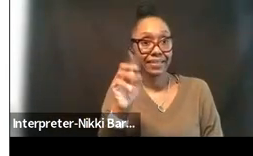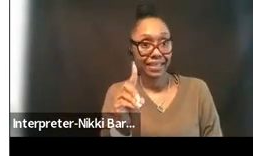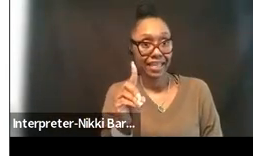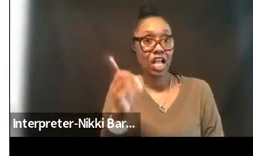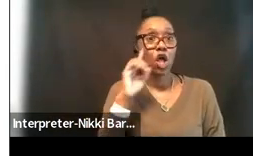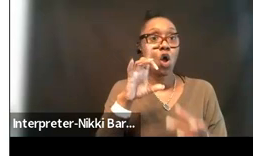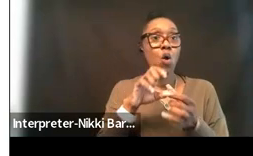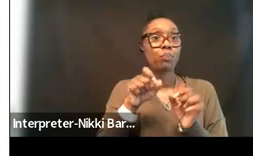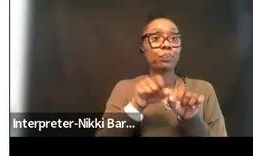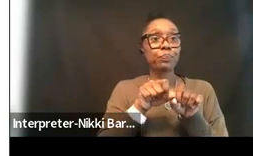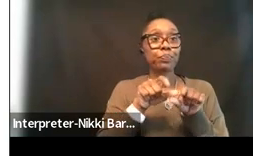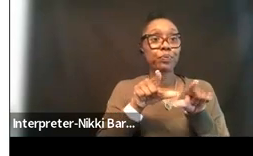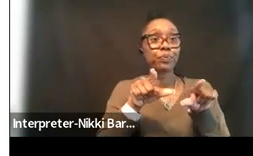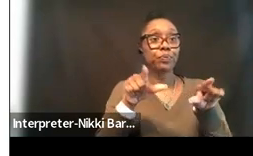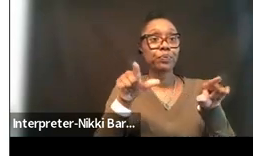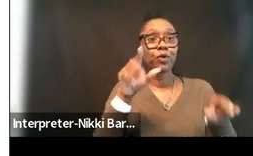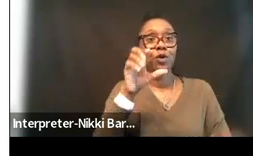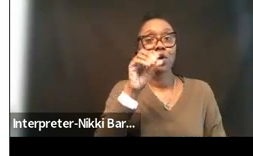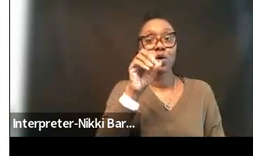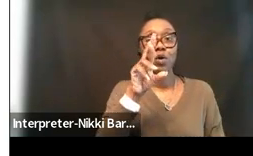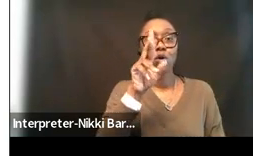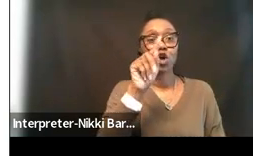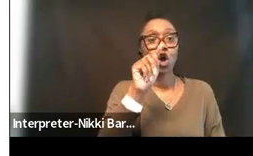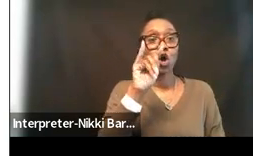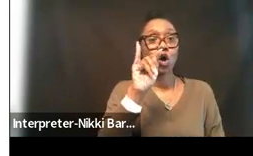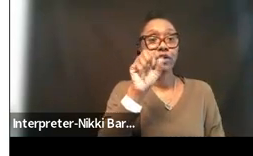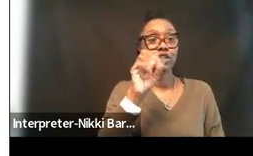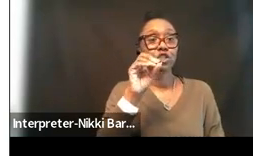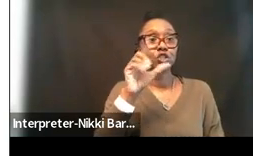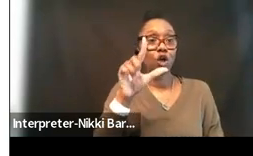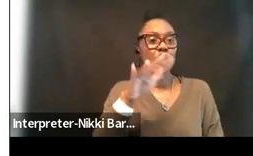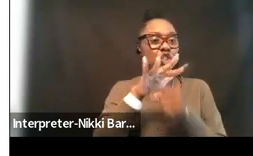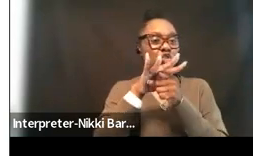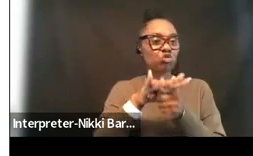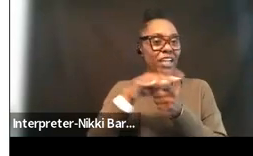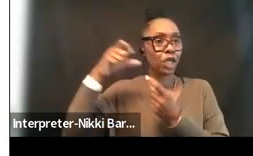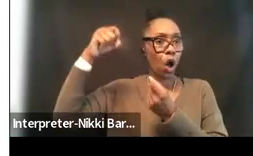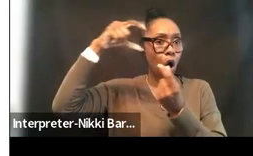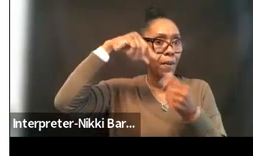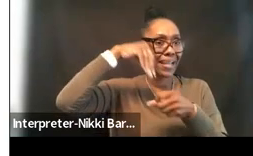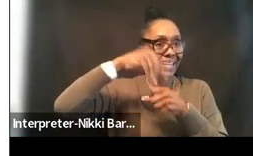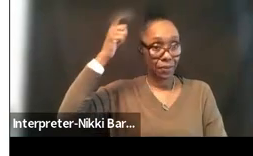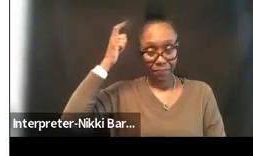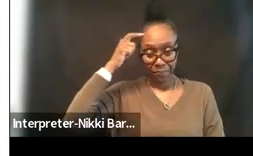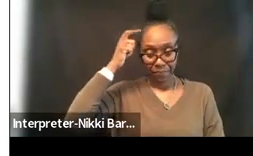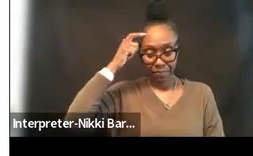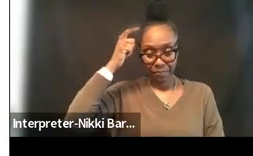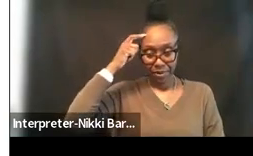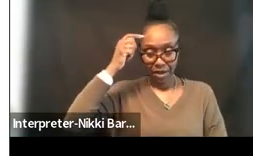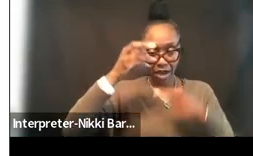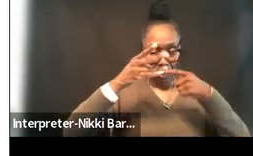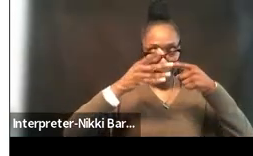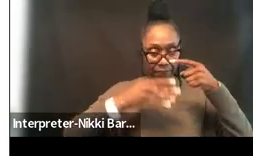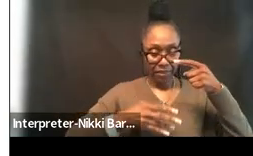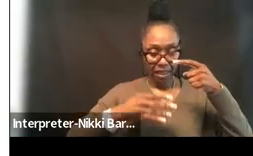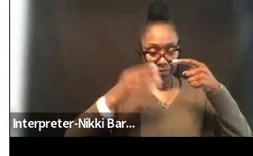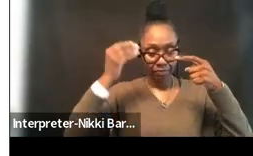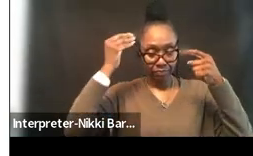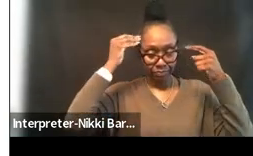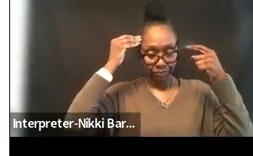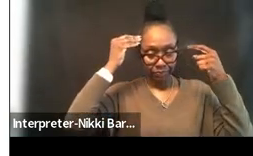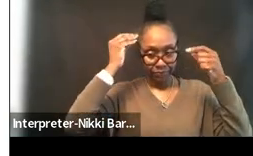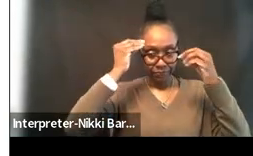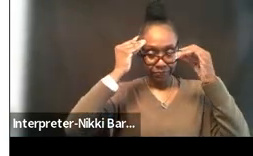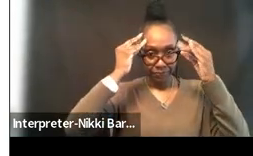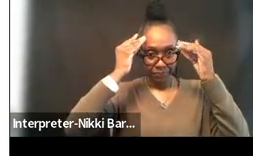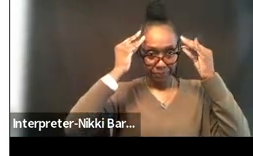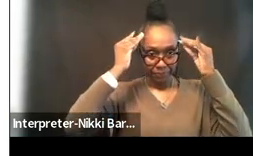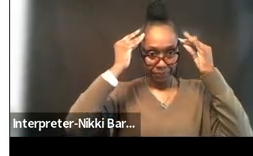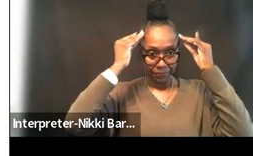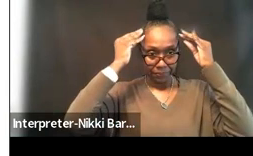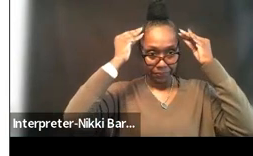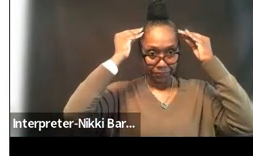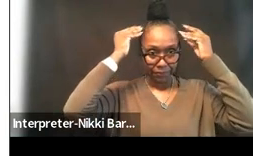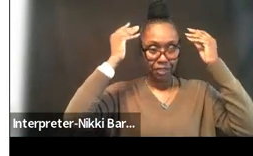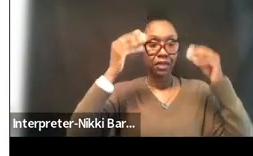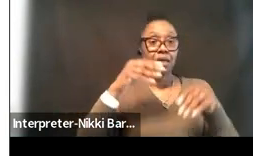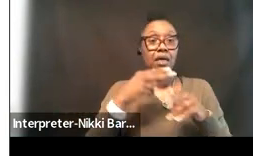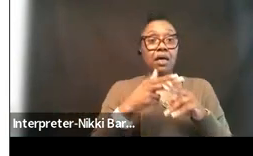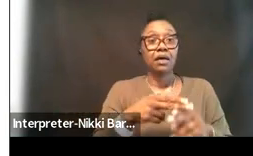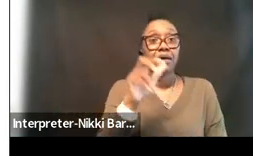Cortisol is the stress hormone in our brain. When this stress hormone crosses the blood brain barrier in our brain, the volume of a part of our brain called the anterior cingulate cortex.